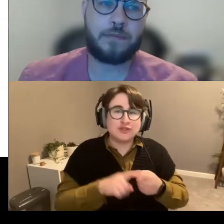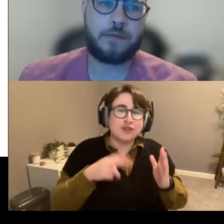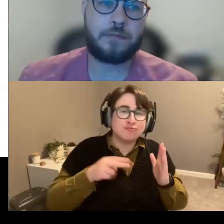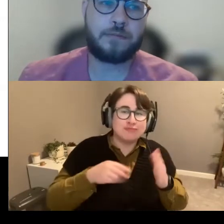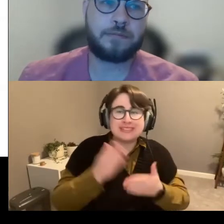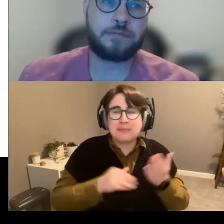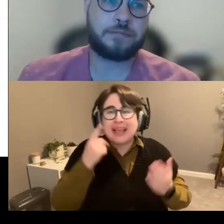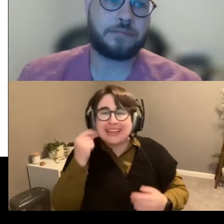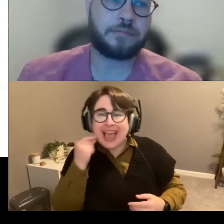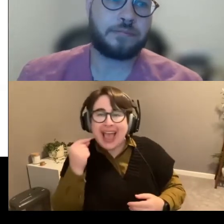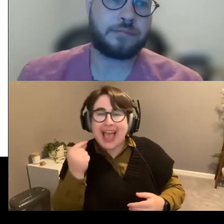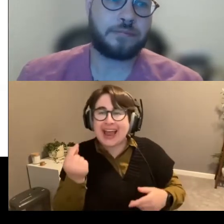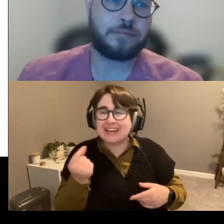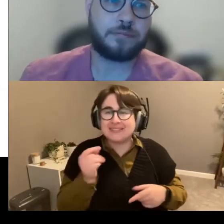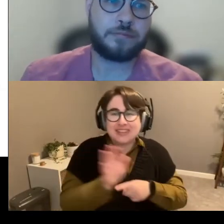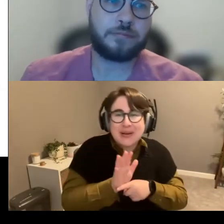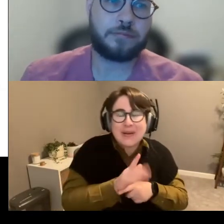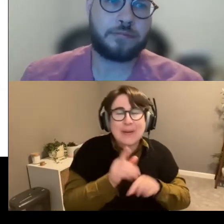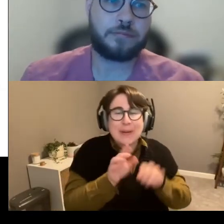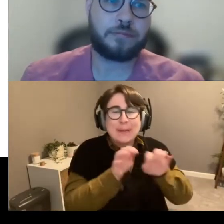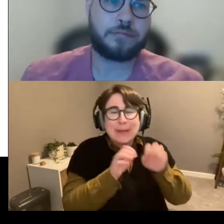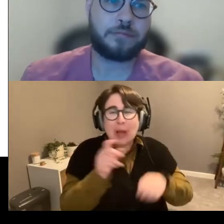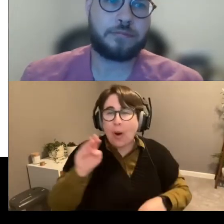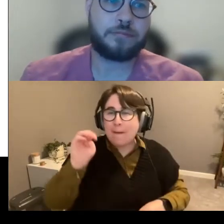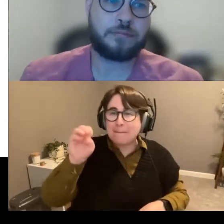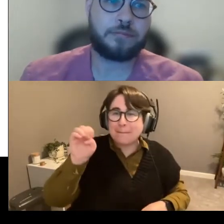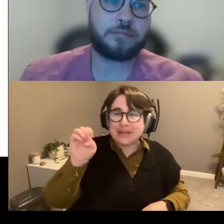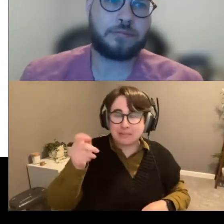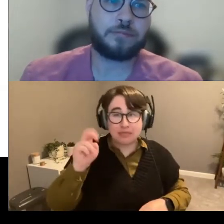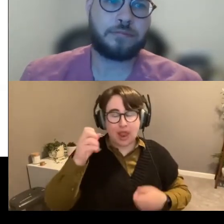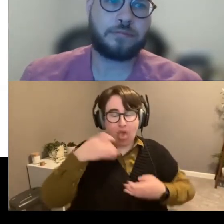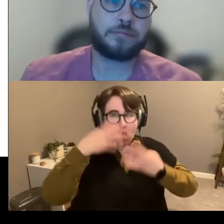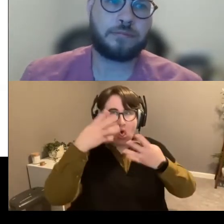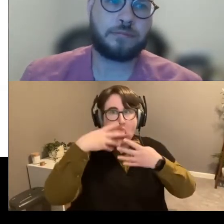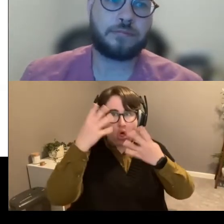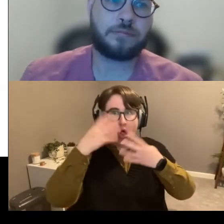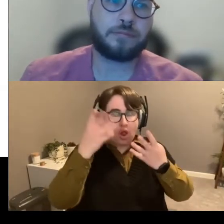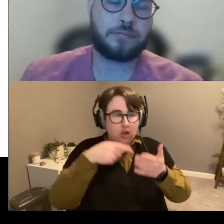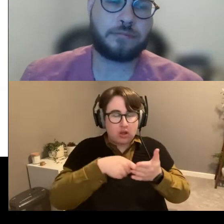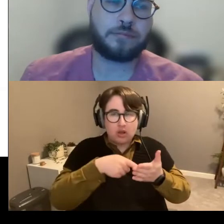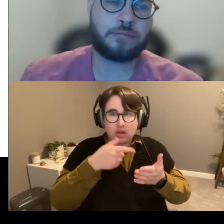or read some funny memes, and the next thing you know, you're scrolling and watching a trans woman